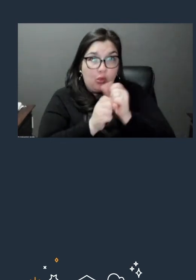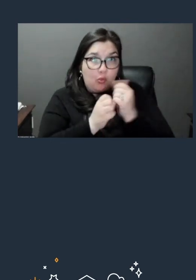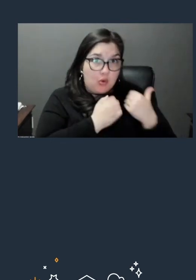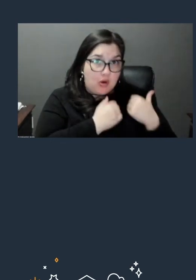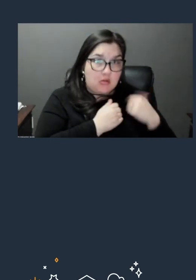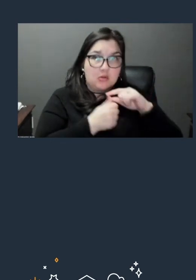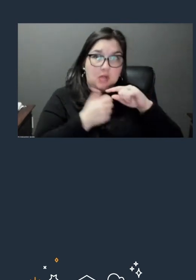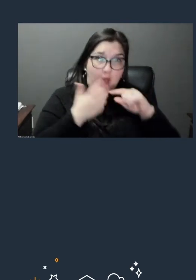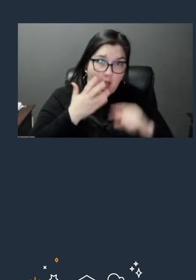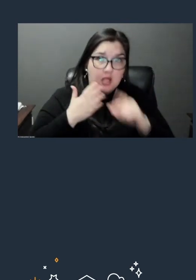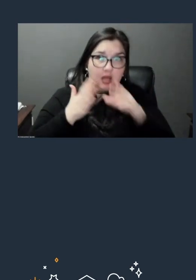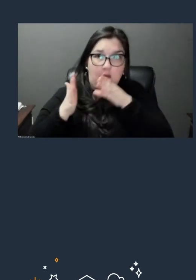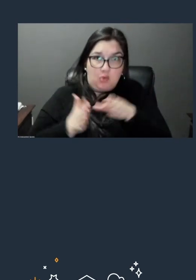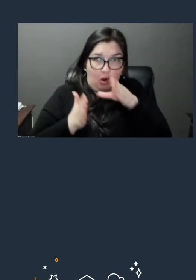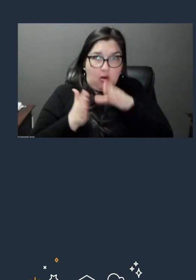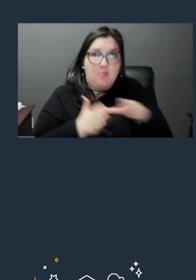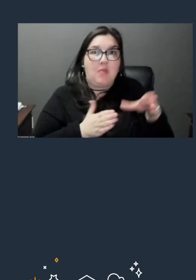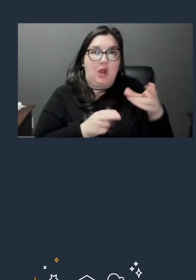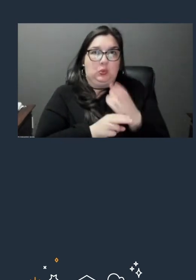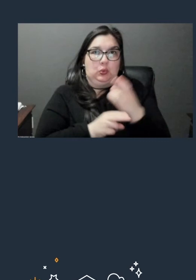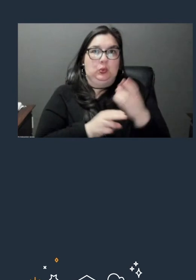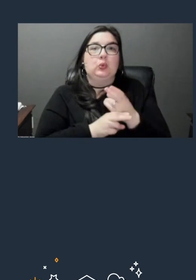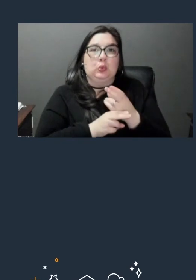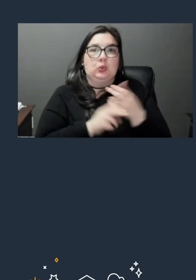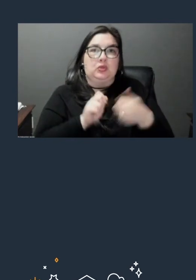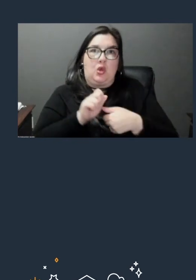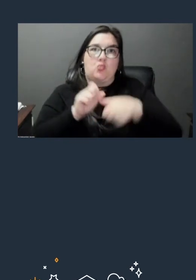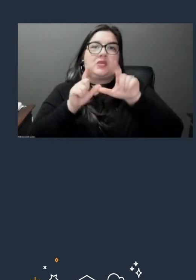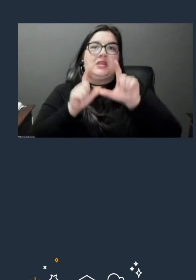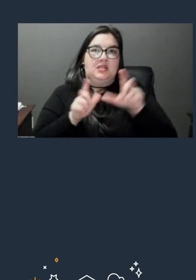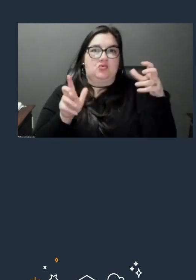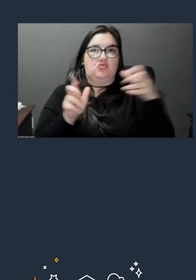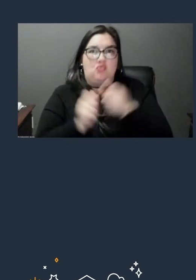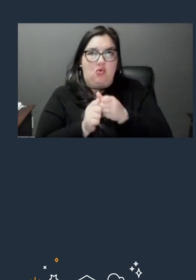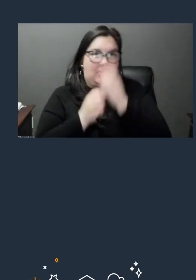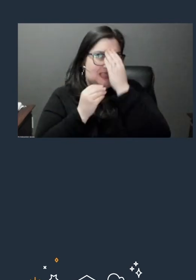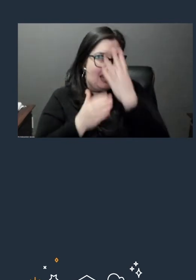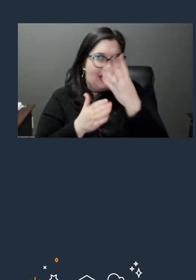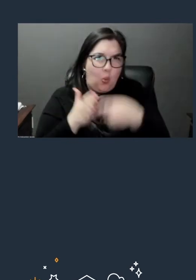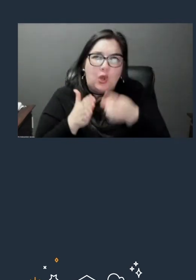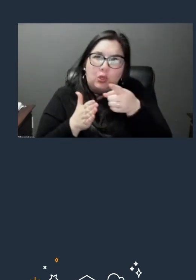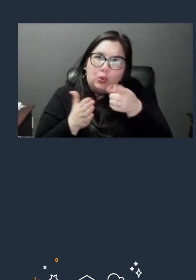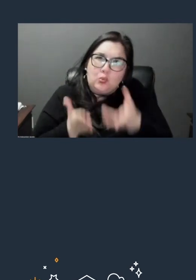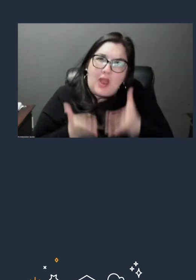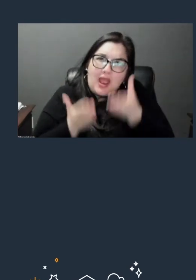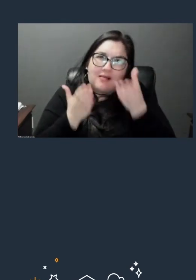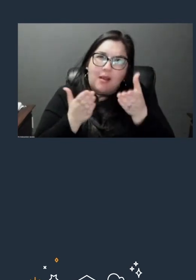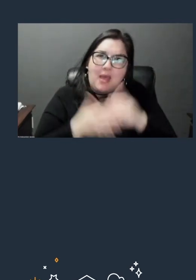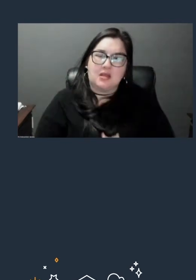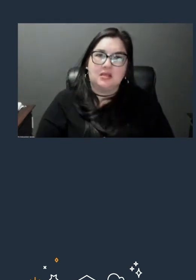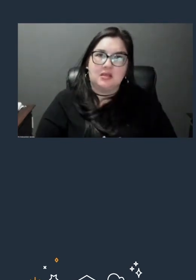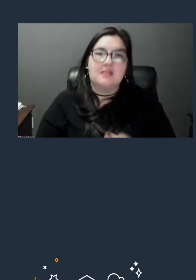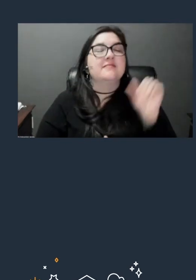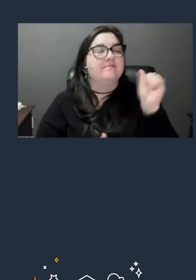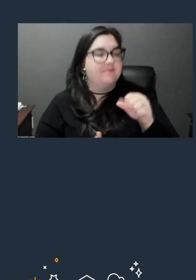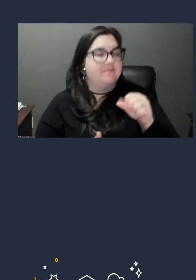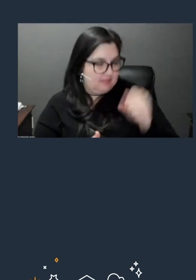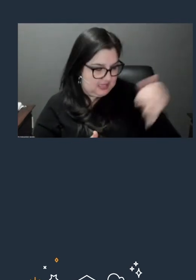to use the restored data, what do you recommend to customers like that?" Yeah, so there are a few ways we can go up about it, right?